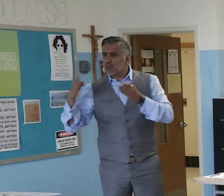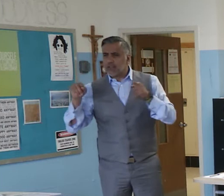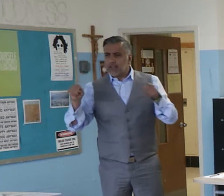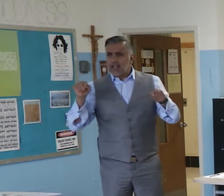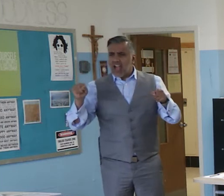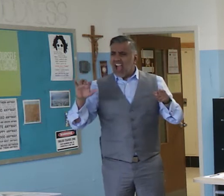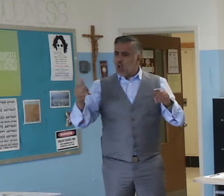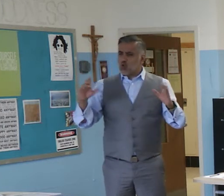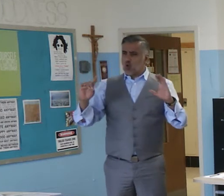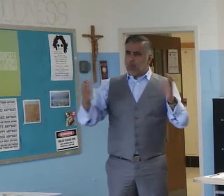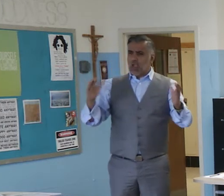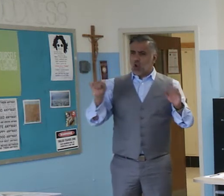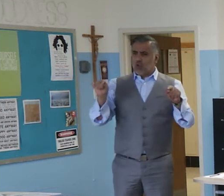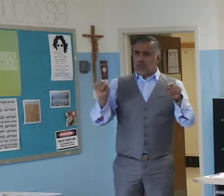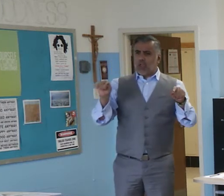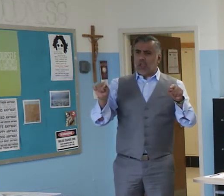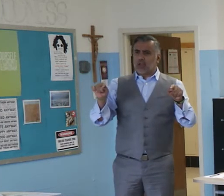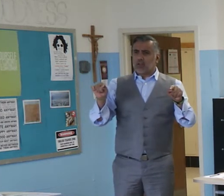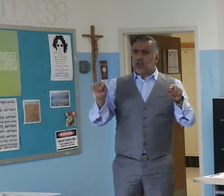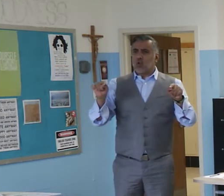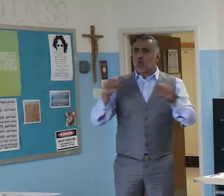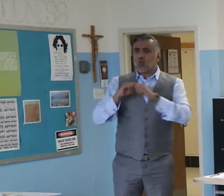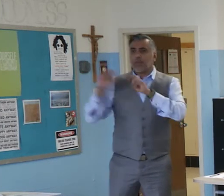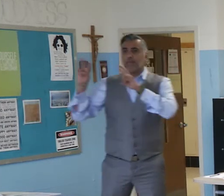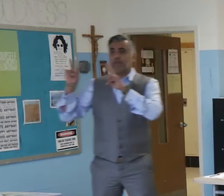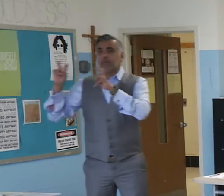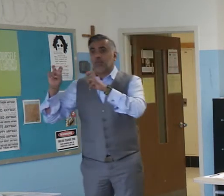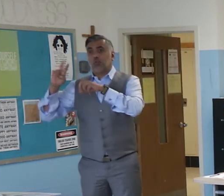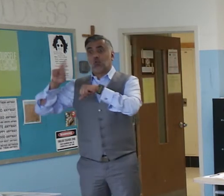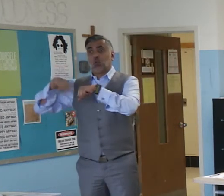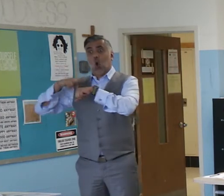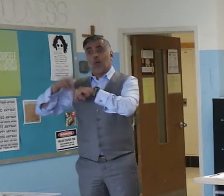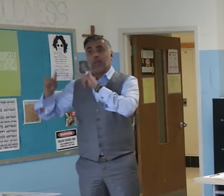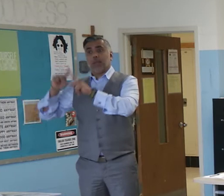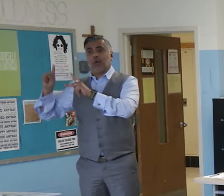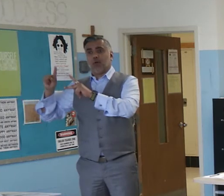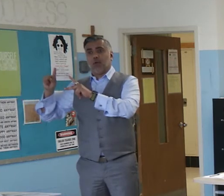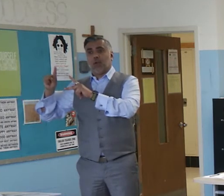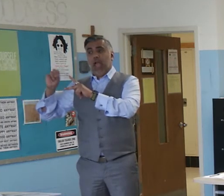compare with what quote-unquote normal people in the pews and then their participation in